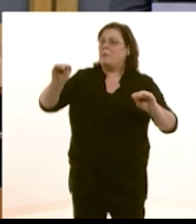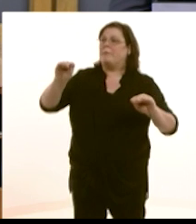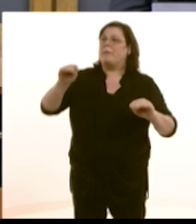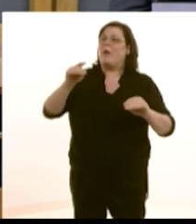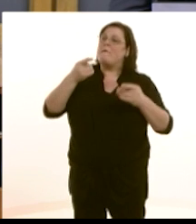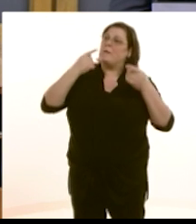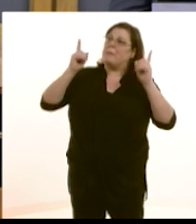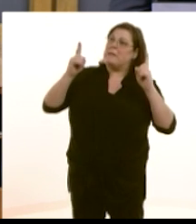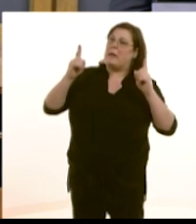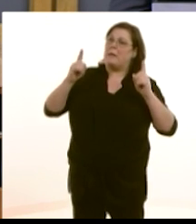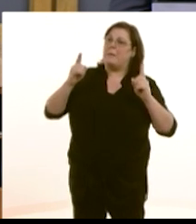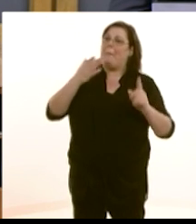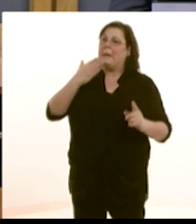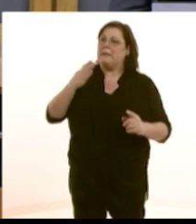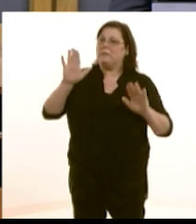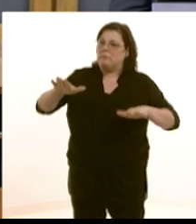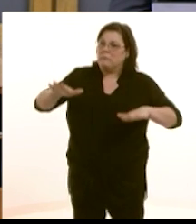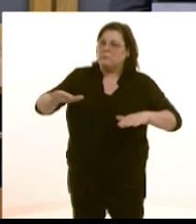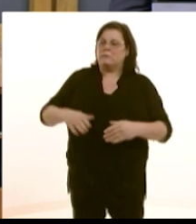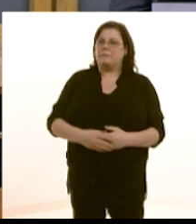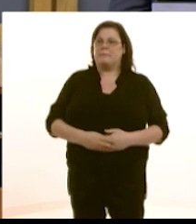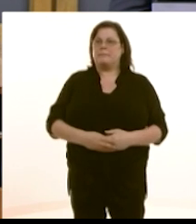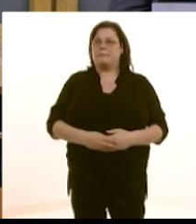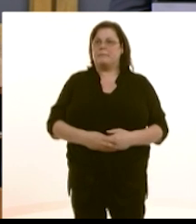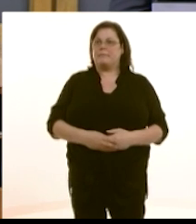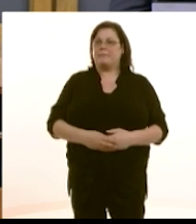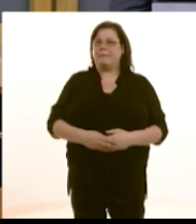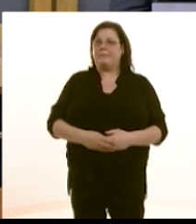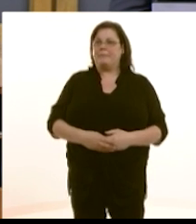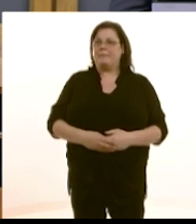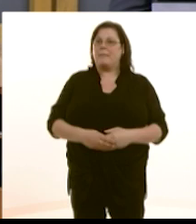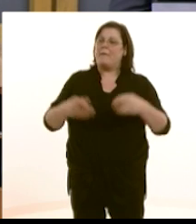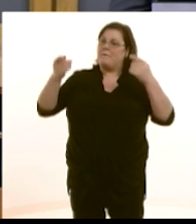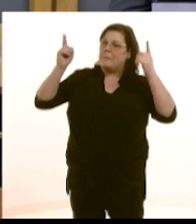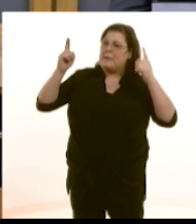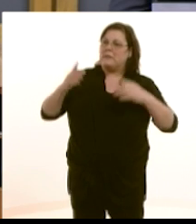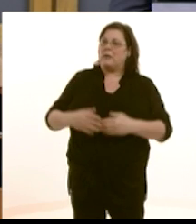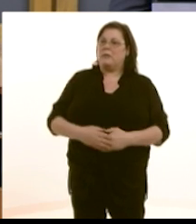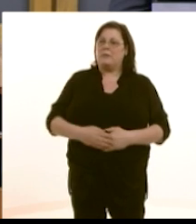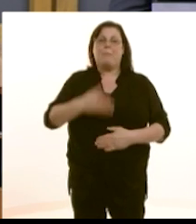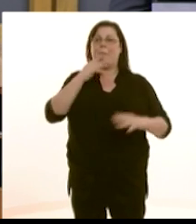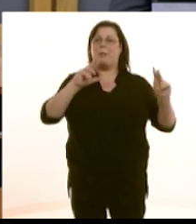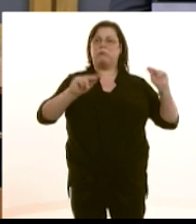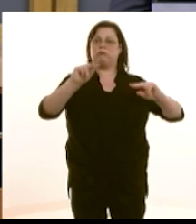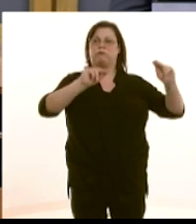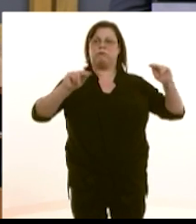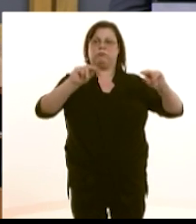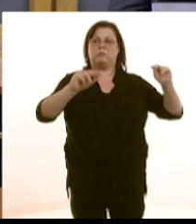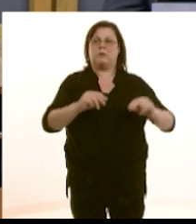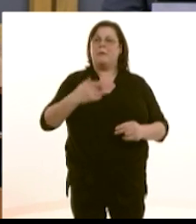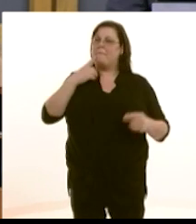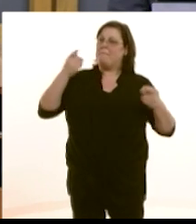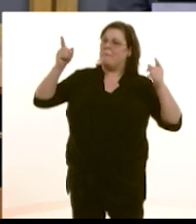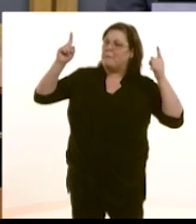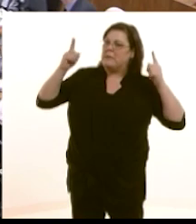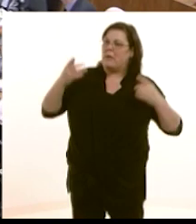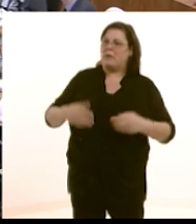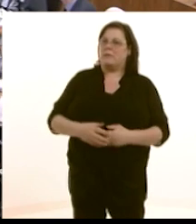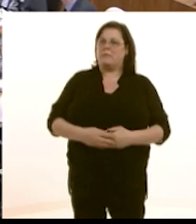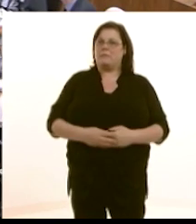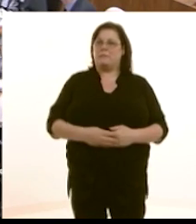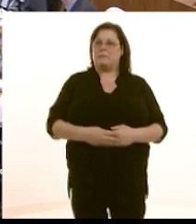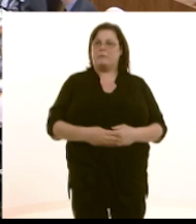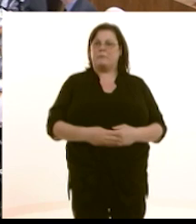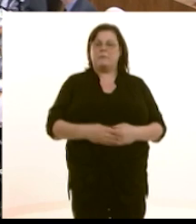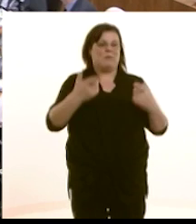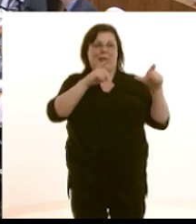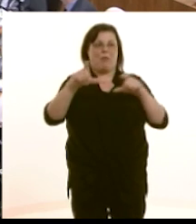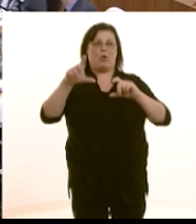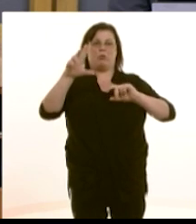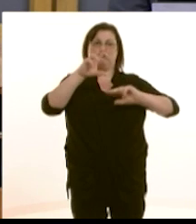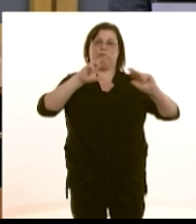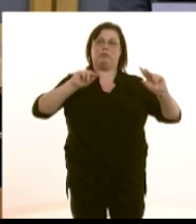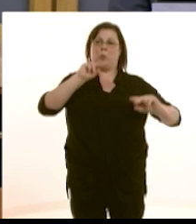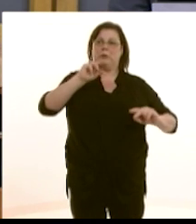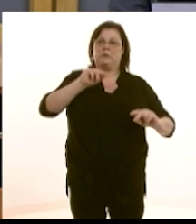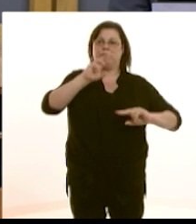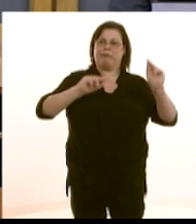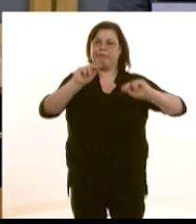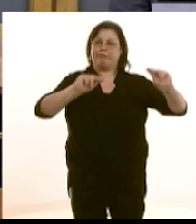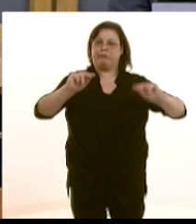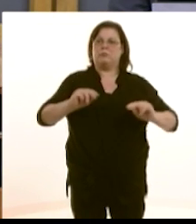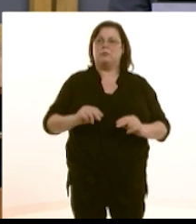Y Llywydd / The Presiding Officer: Iím sorry, First Minister. First Minister. First Minister.